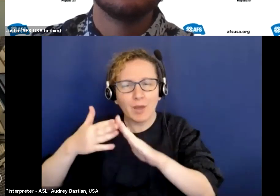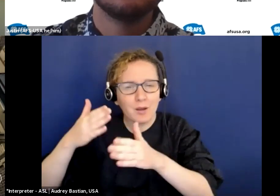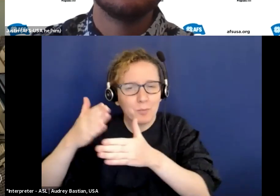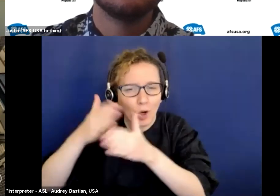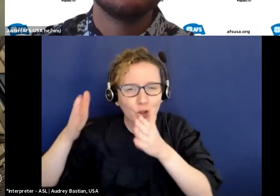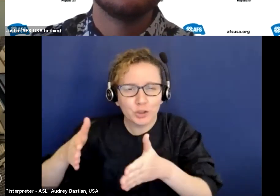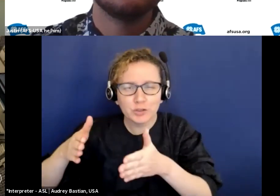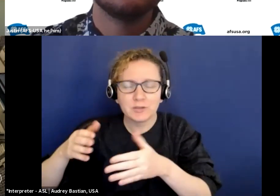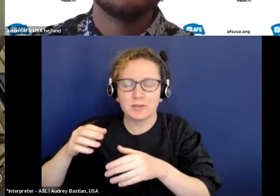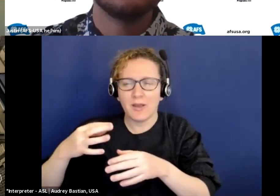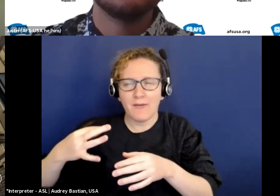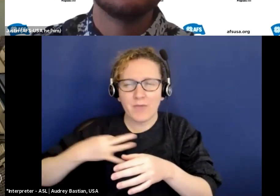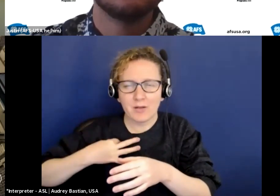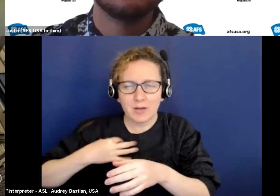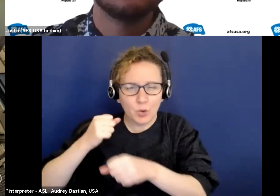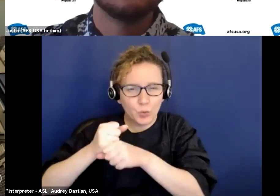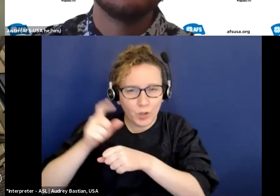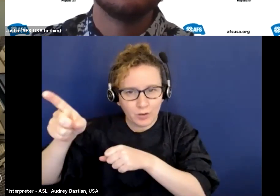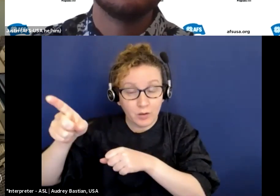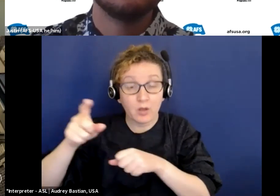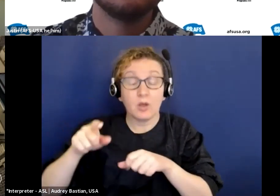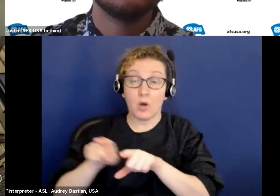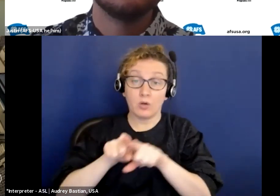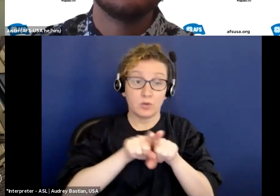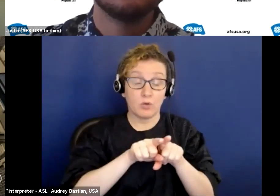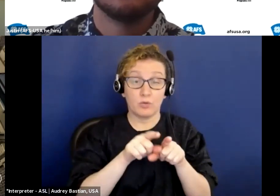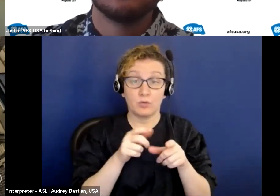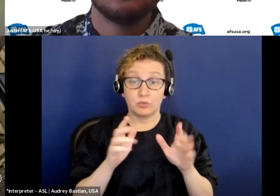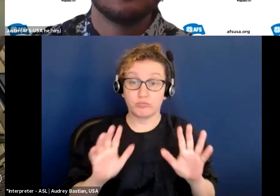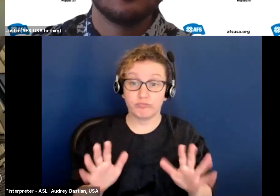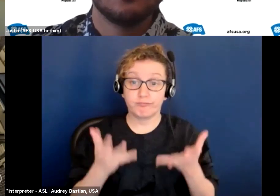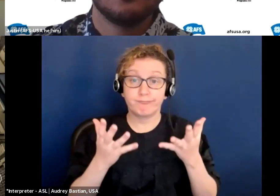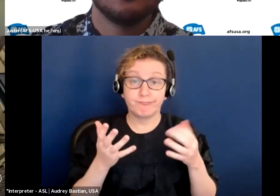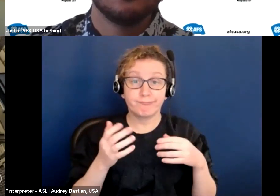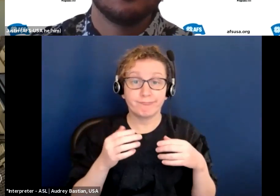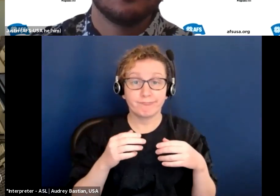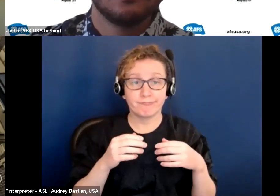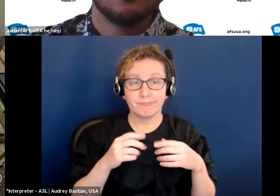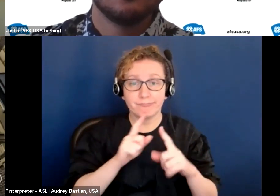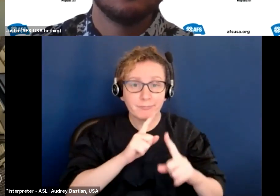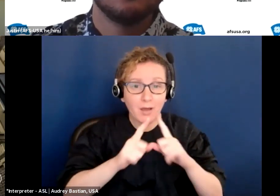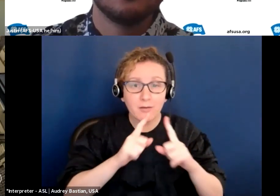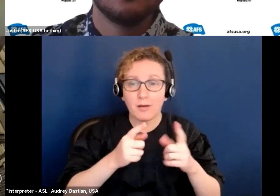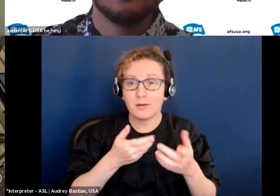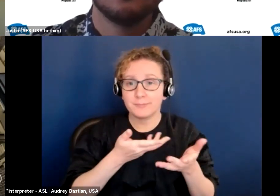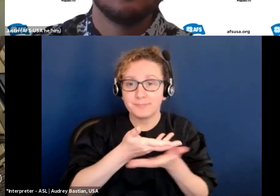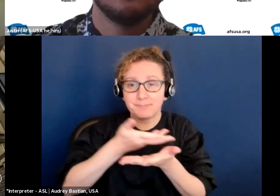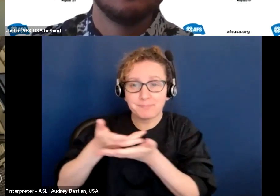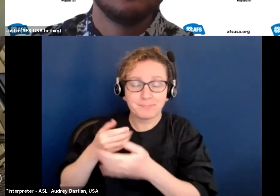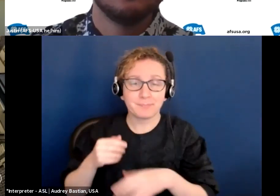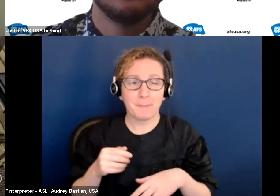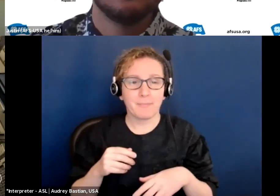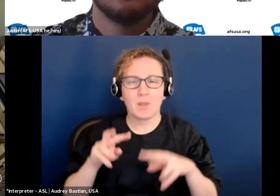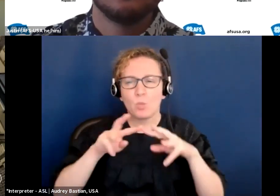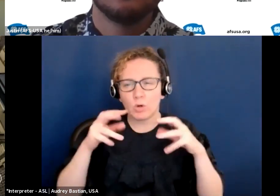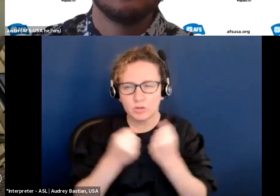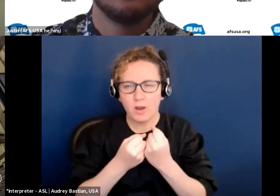and to do volunteering work, we also have a dialogue and workshops that we lead with